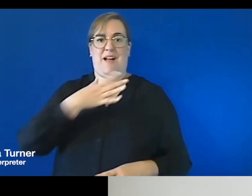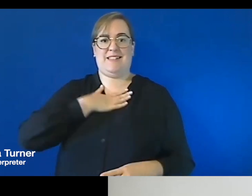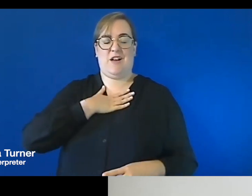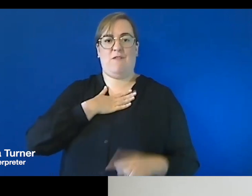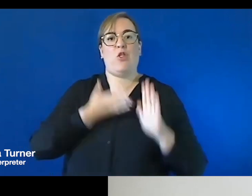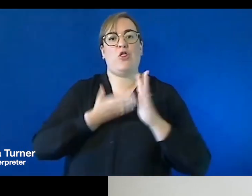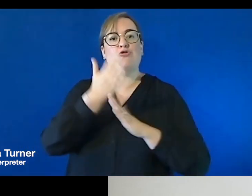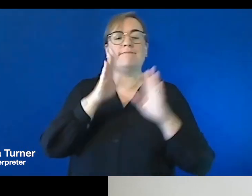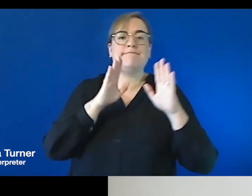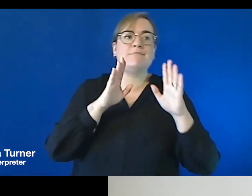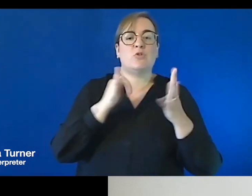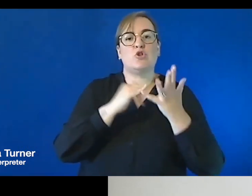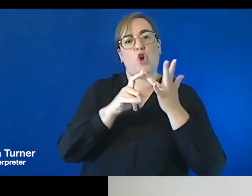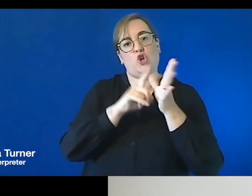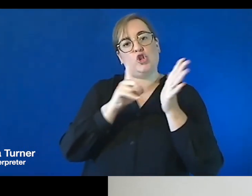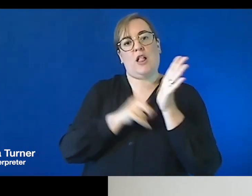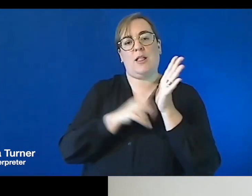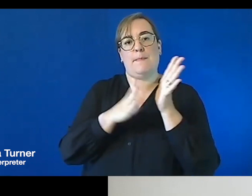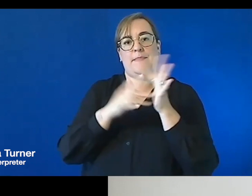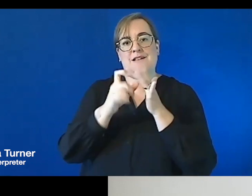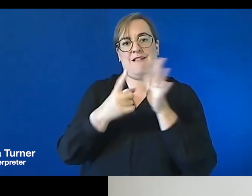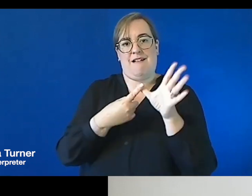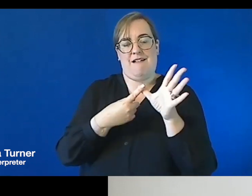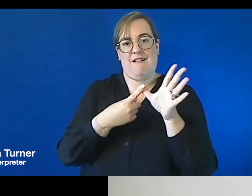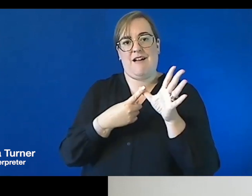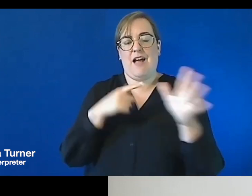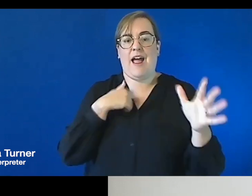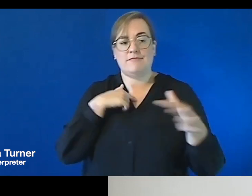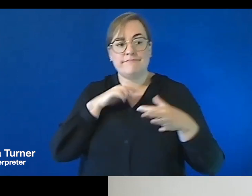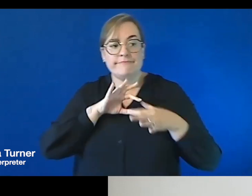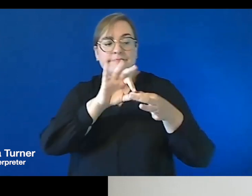and really to stay up to date with Remarkable accelerator and to learn more about events that